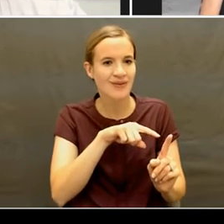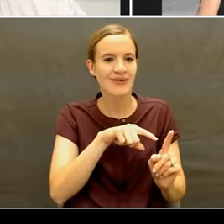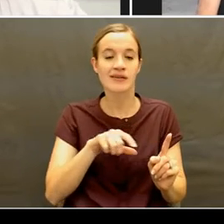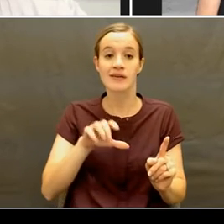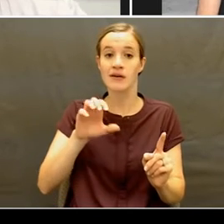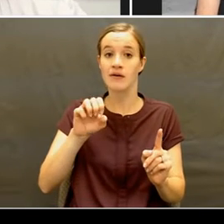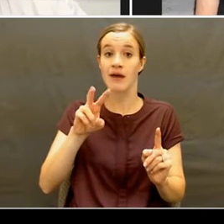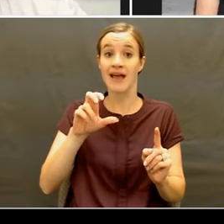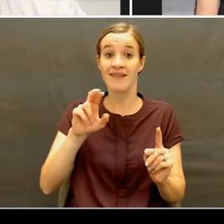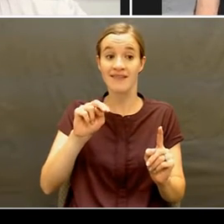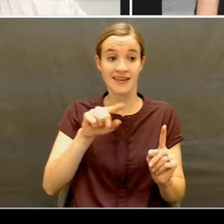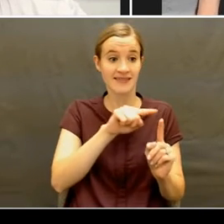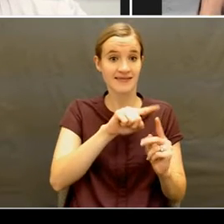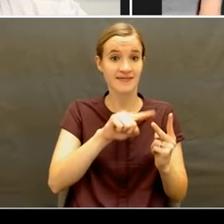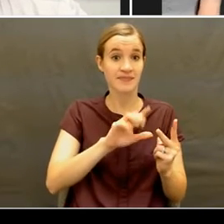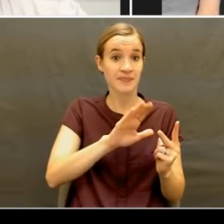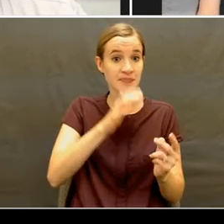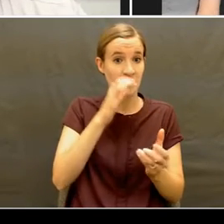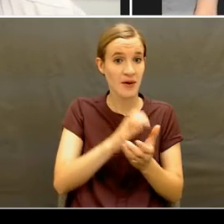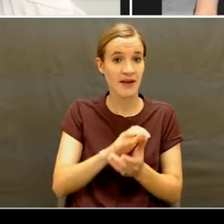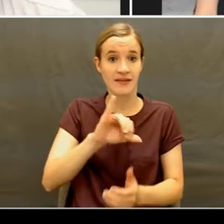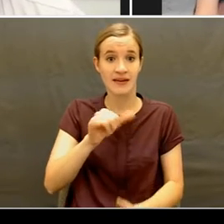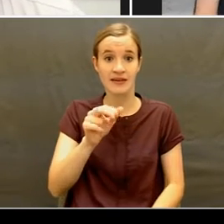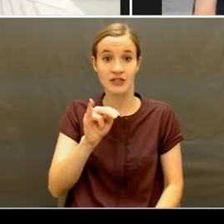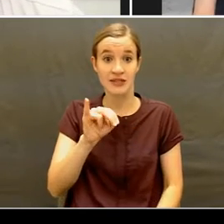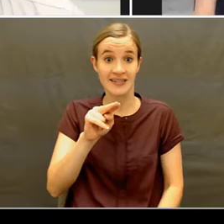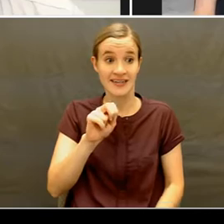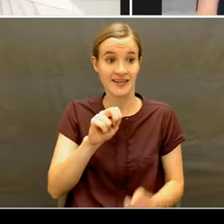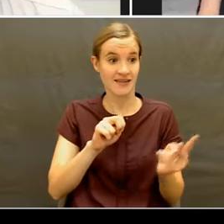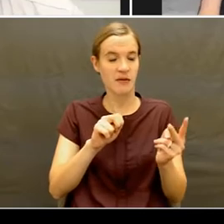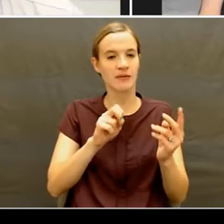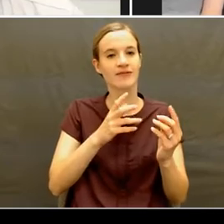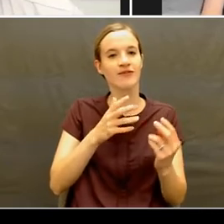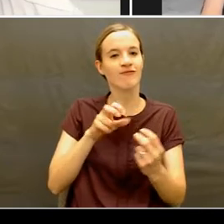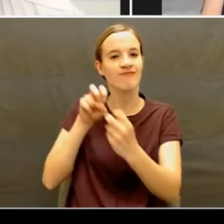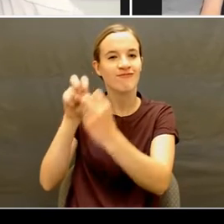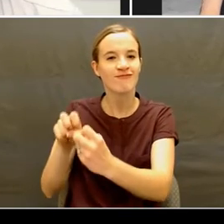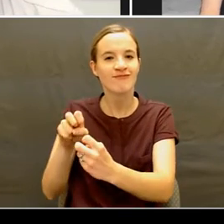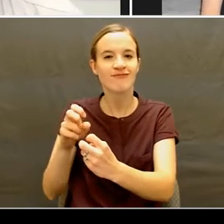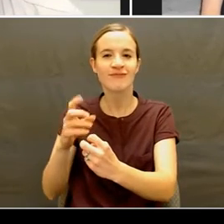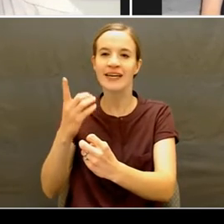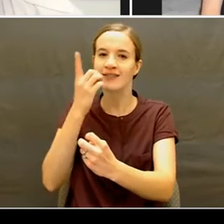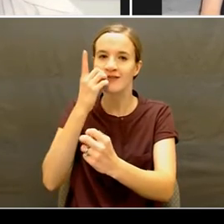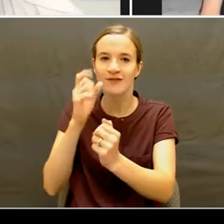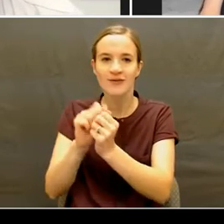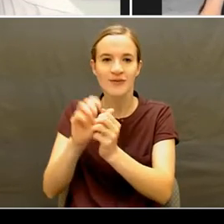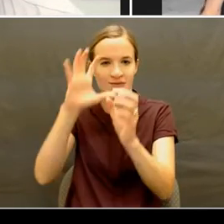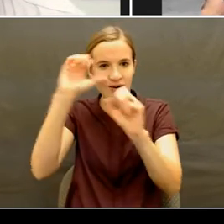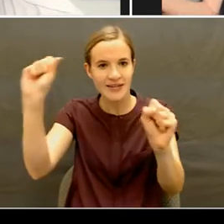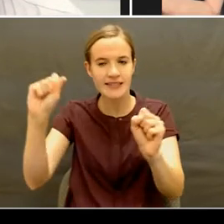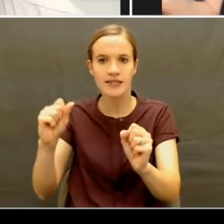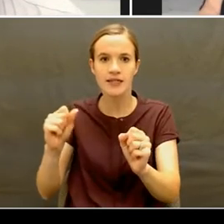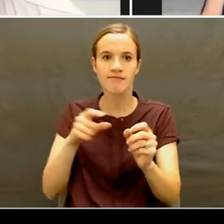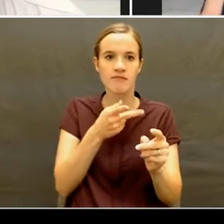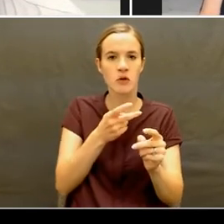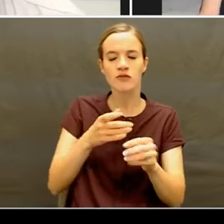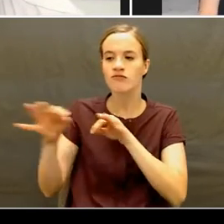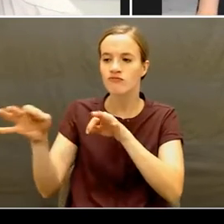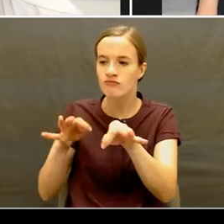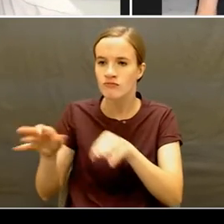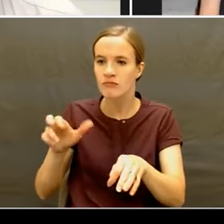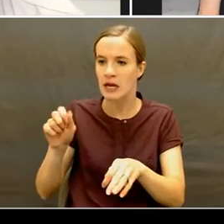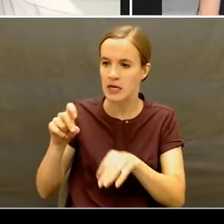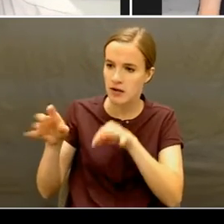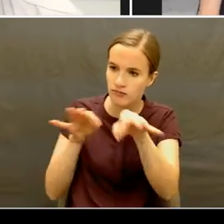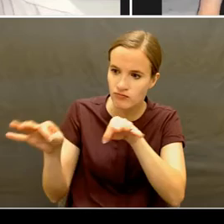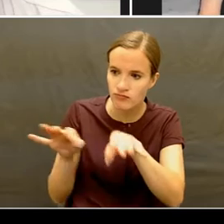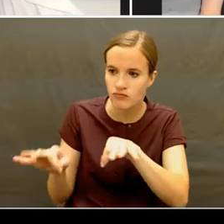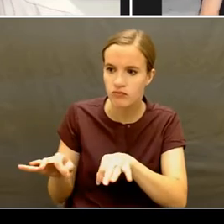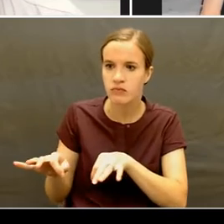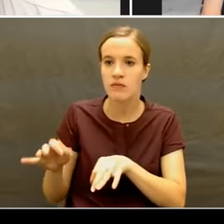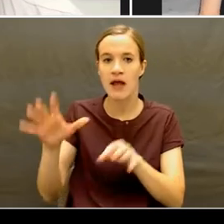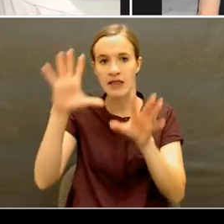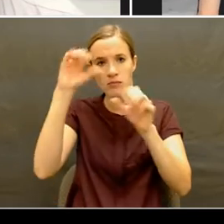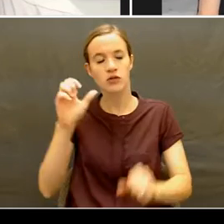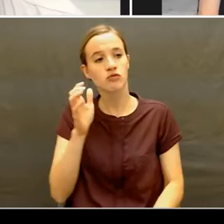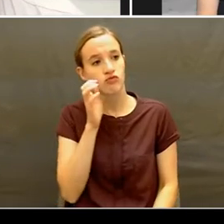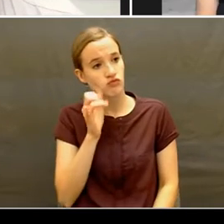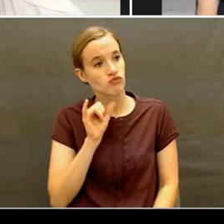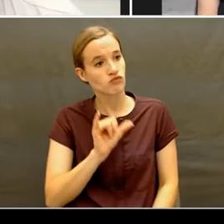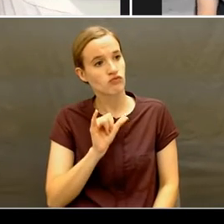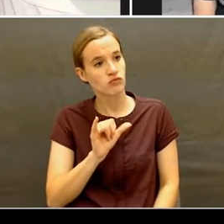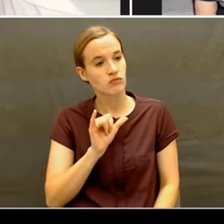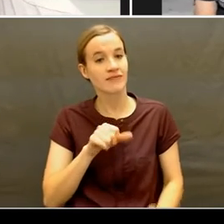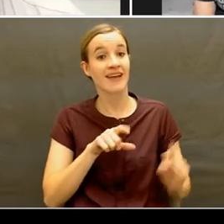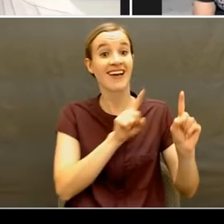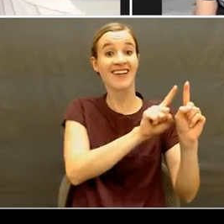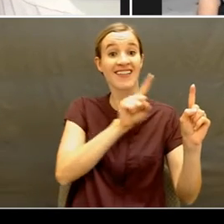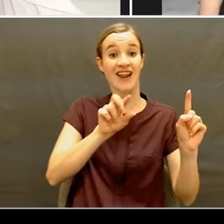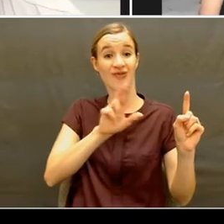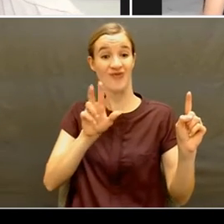ADA. Actually, of course on the on the right of Justin Dart. Considered our father of